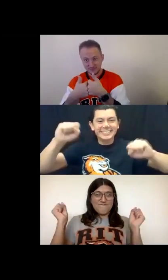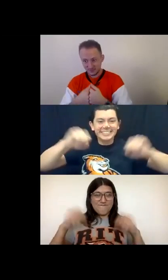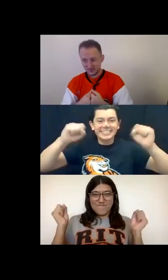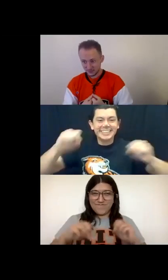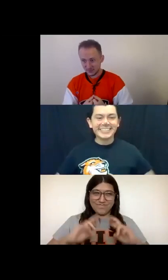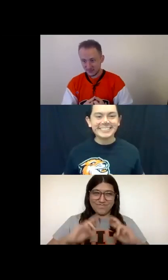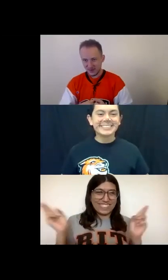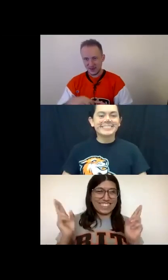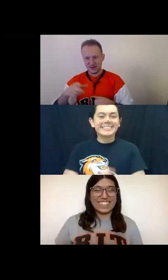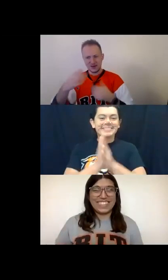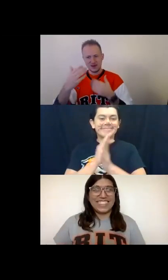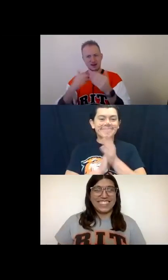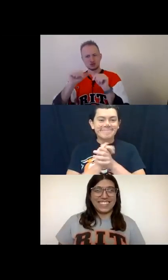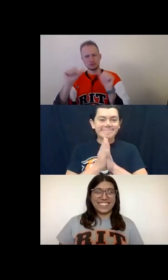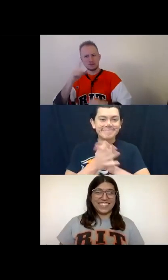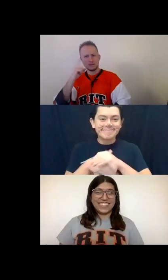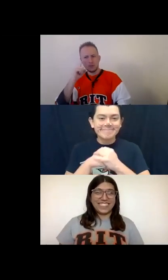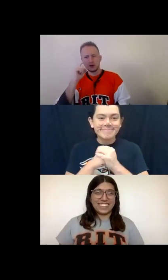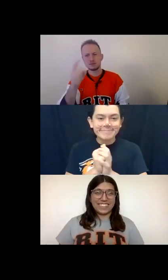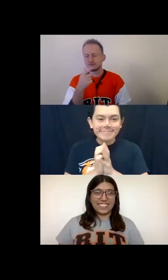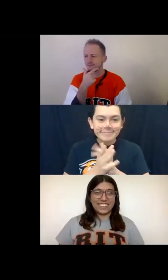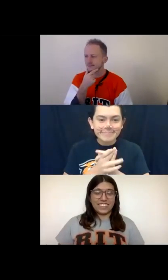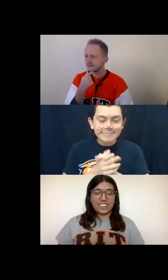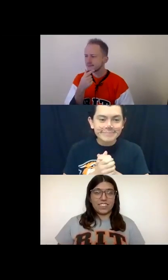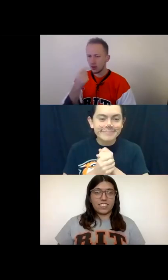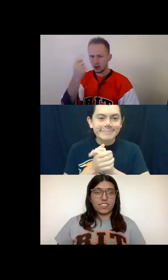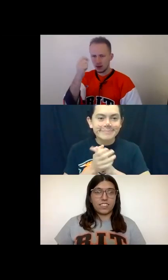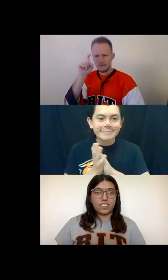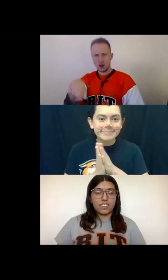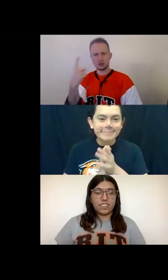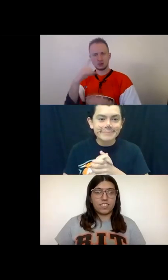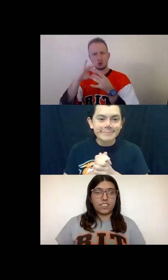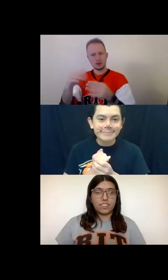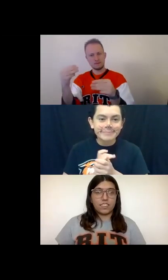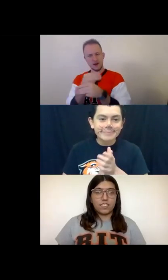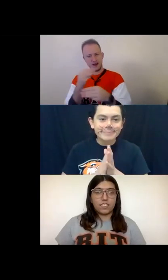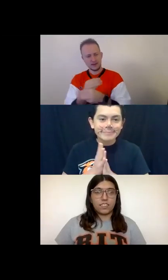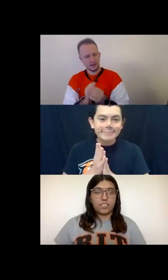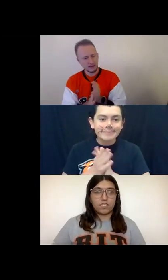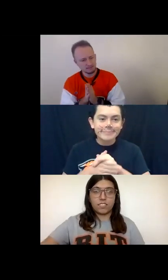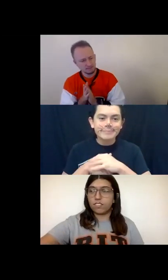Ronald: YESSSS! Amanda: Definitely ready! Matt: What handshape should I give you? Should be related to math.